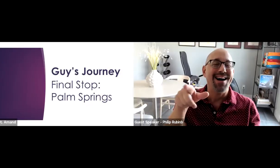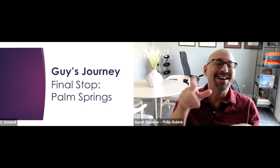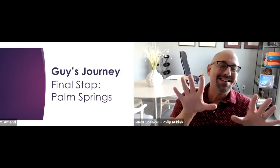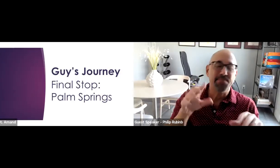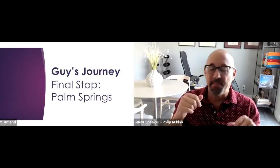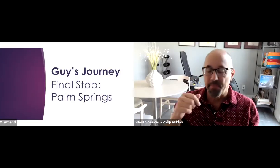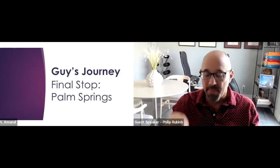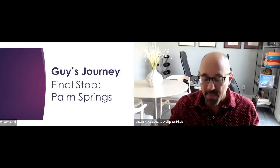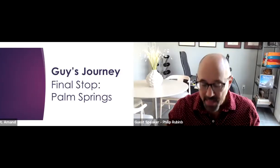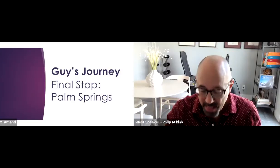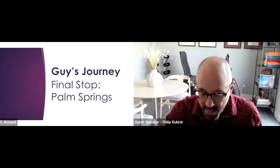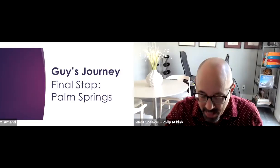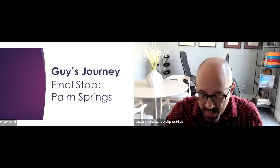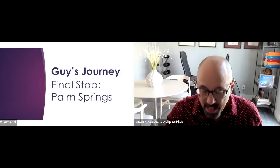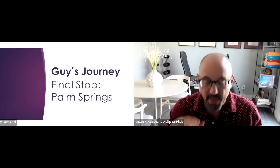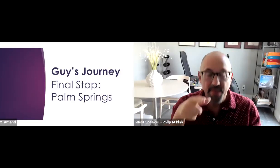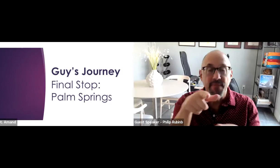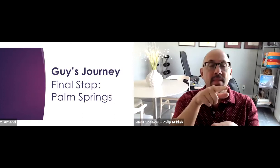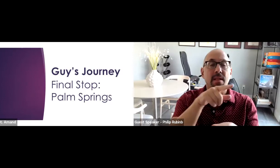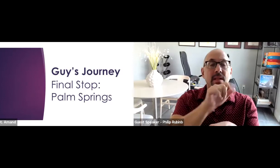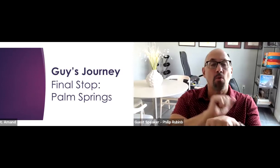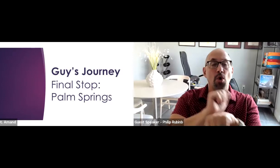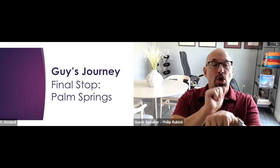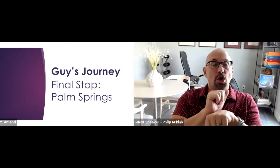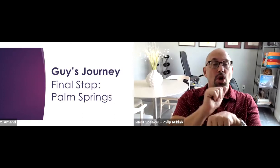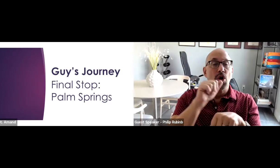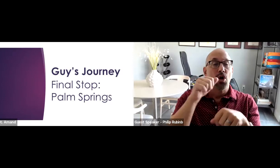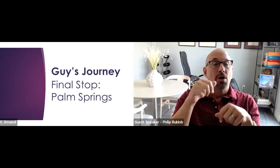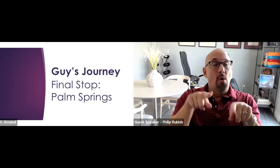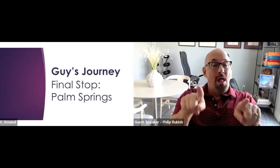Heh heh heh! Sorry.